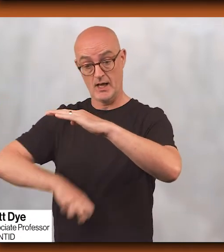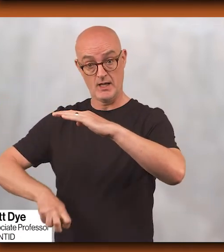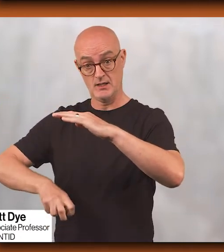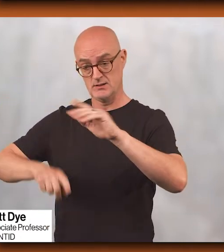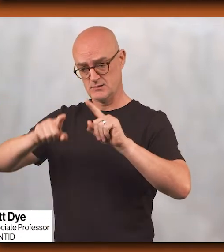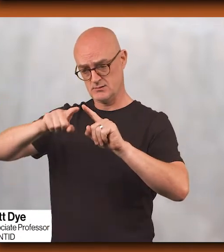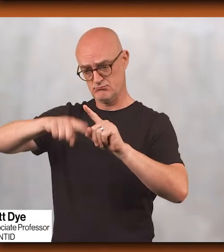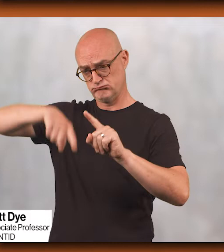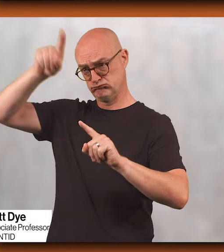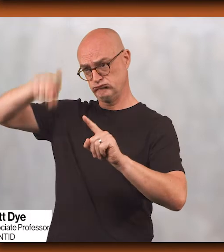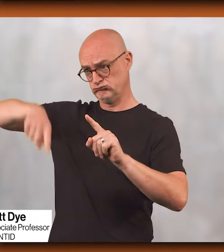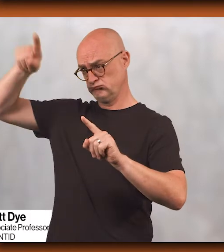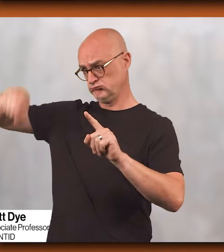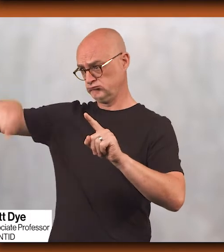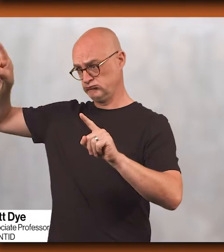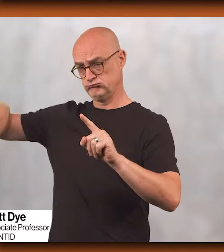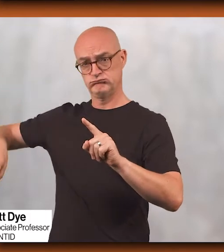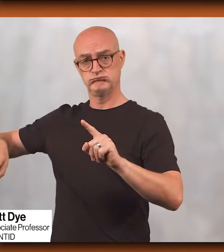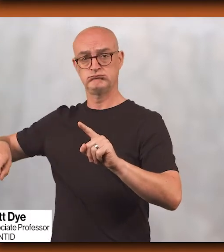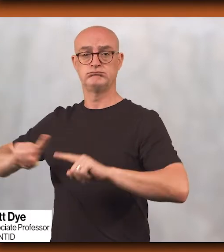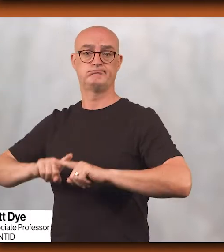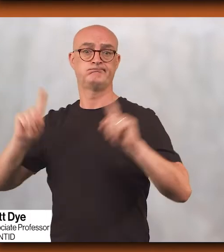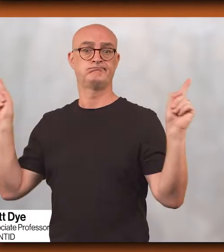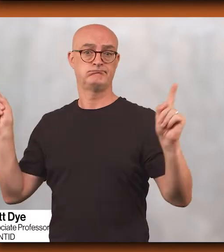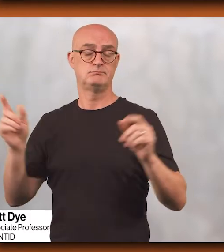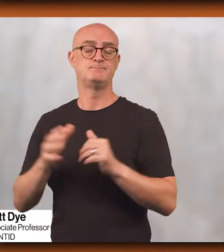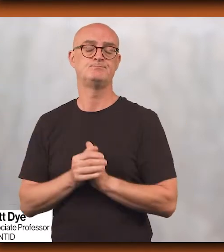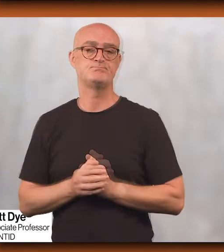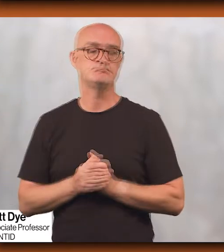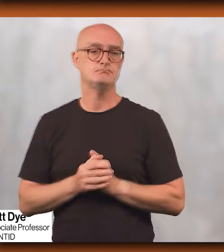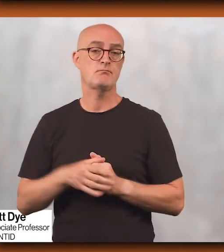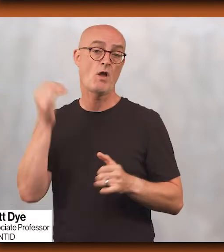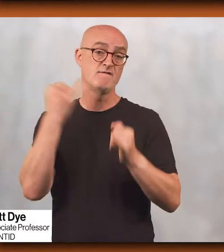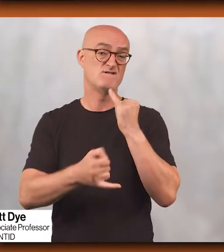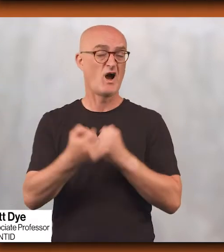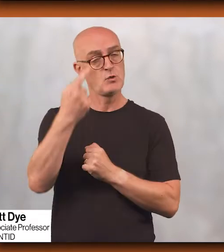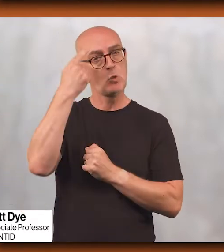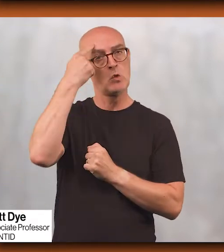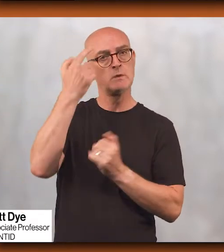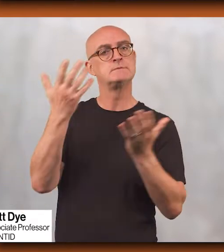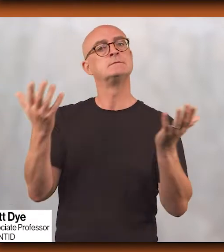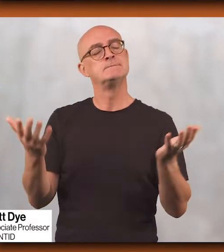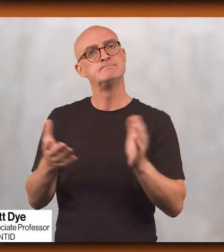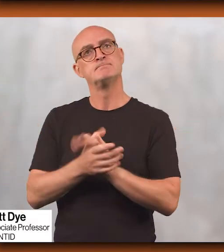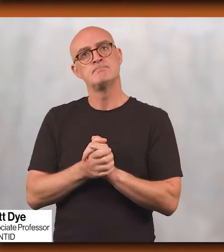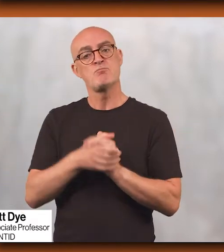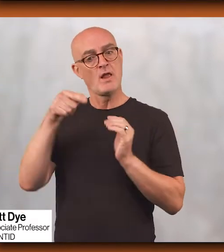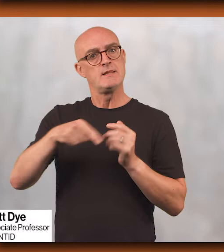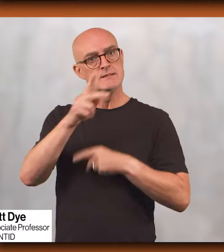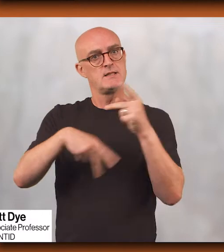Some final thoughts, so this software and other tools like it have the potential